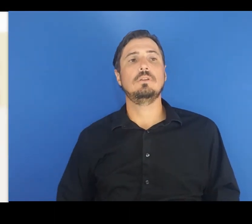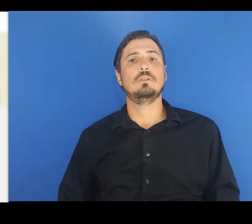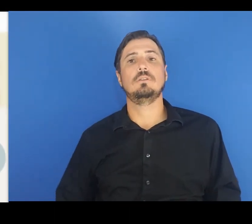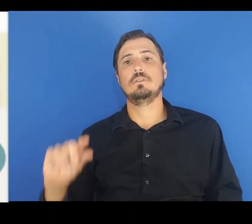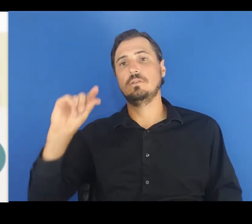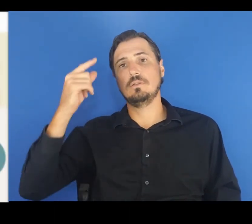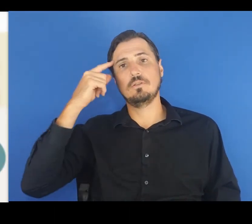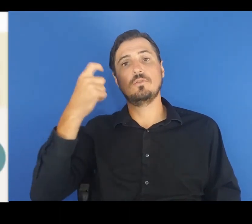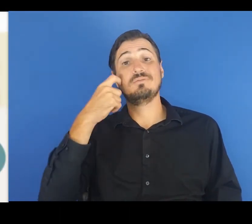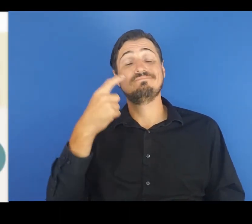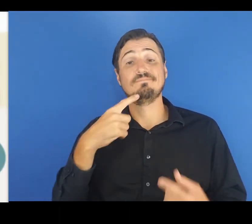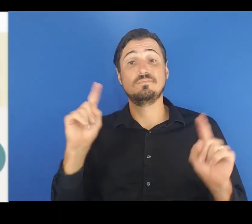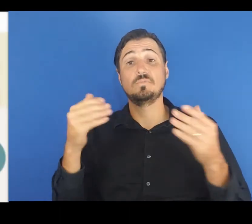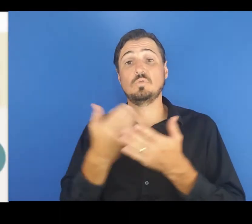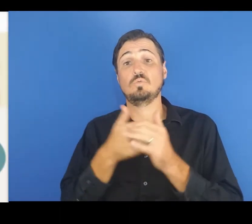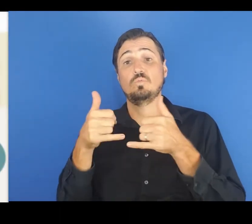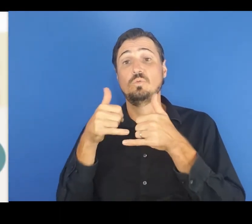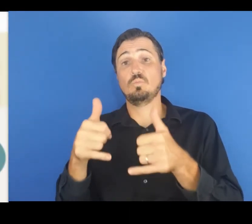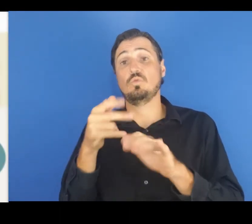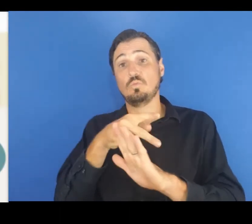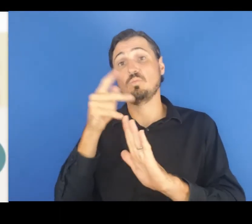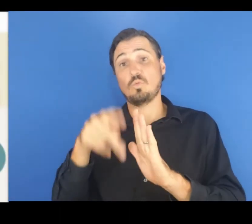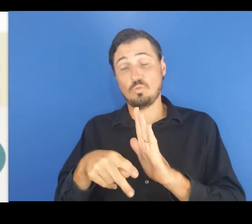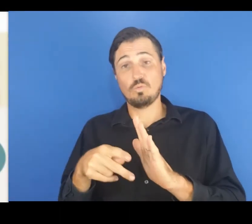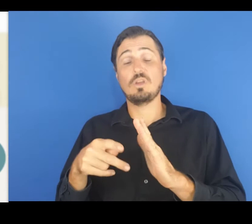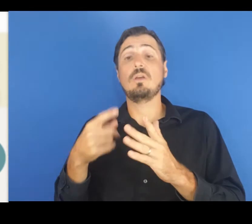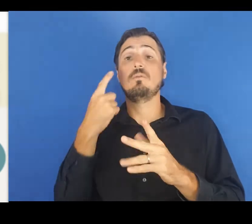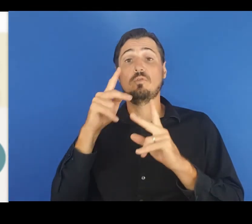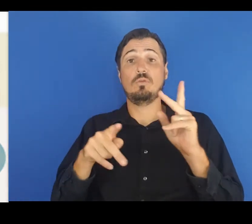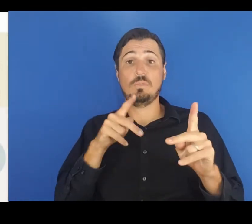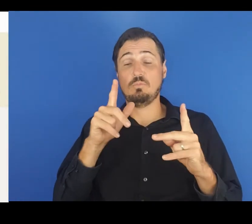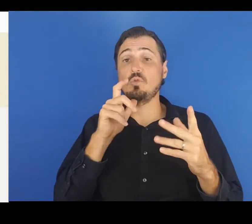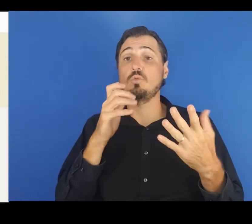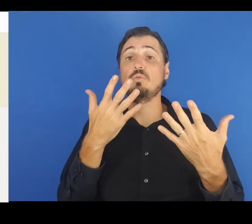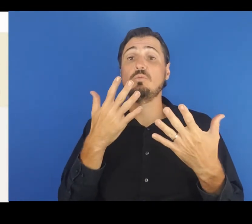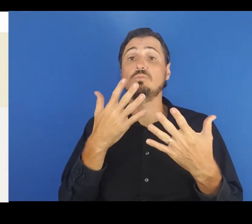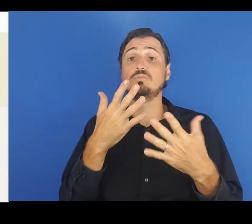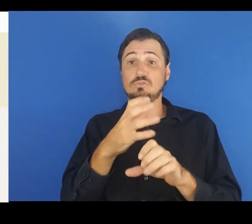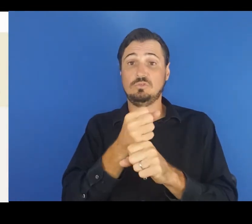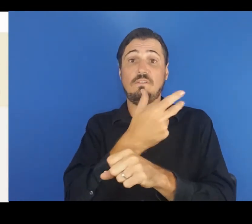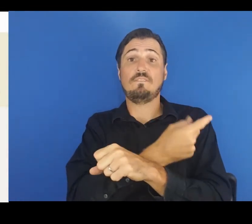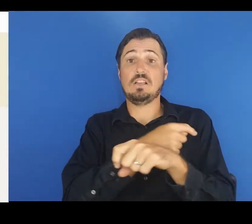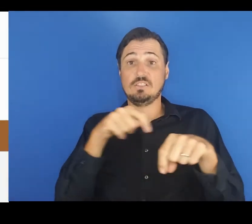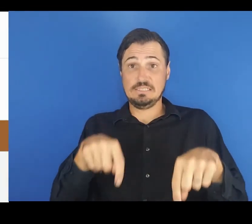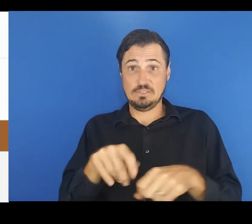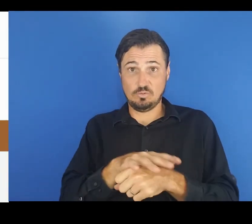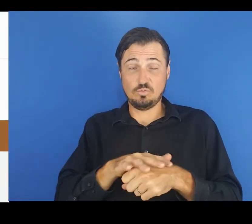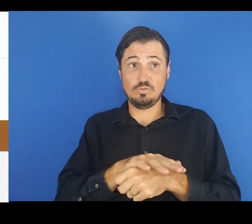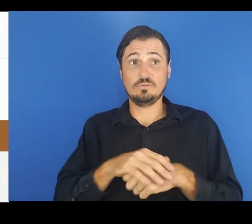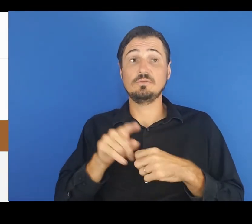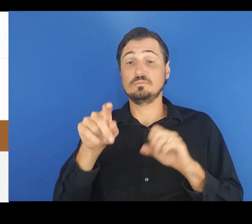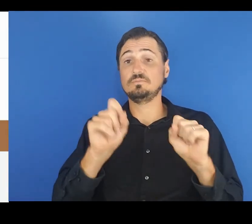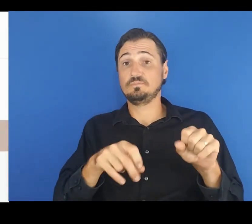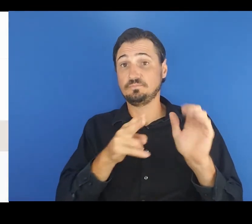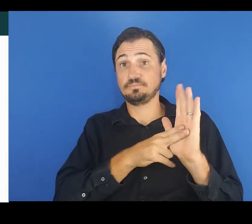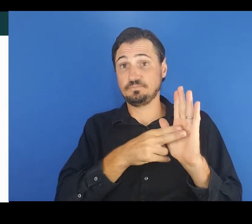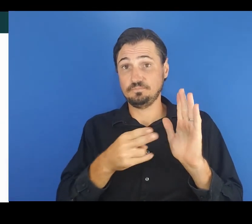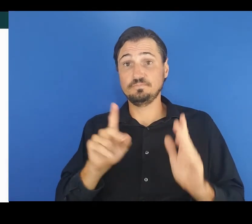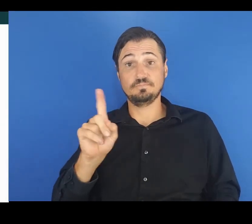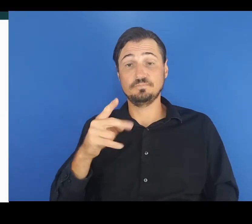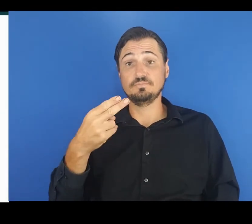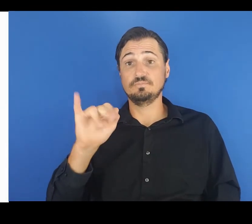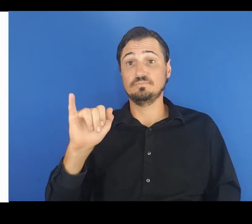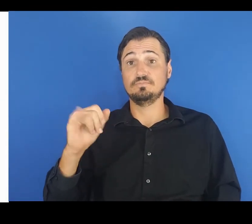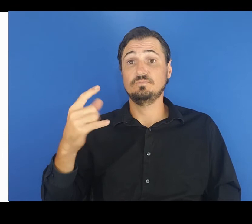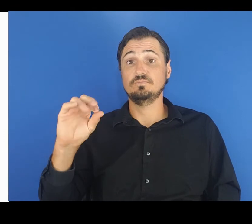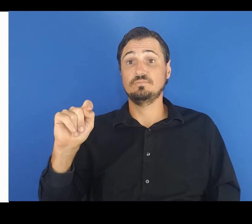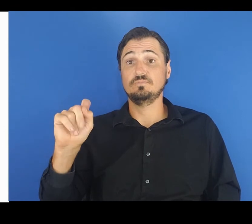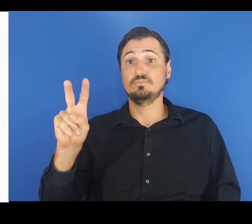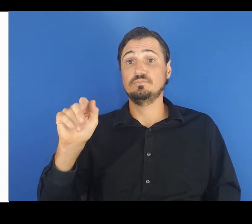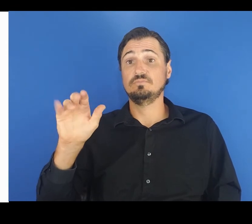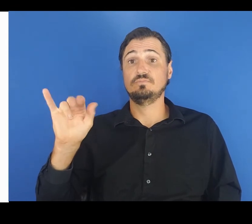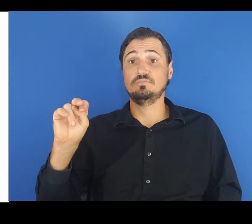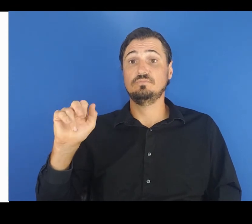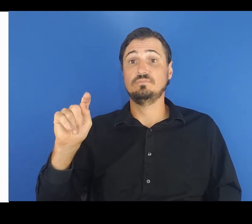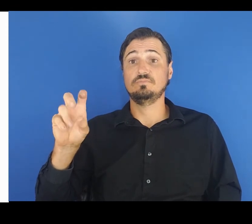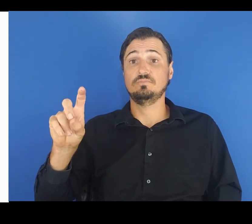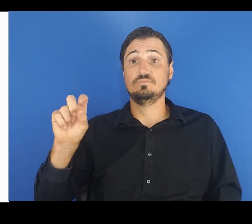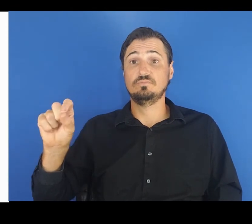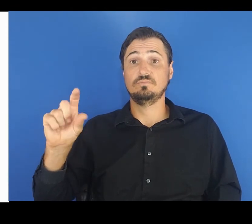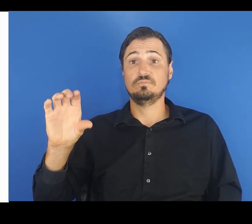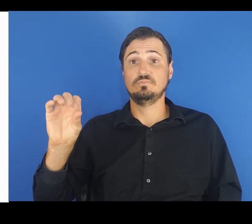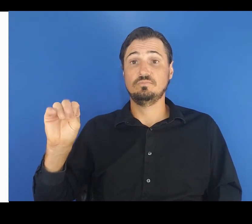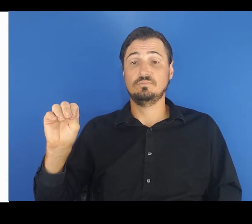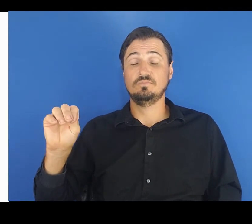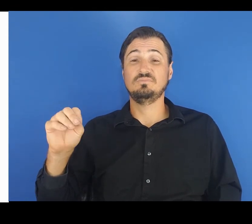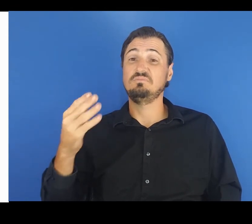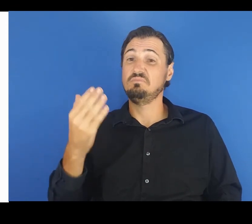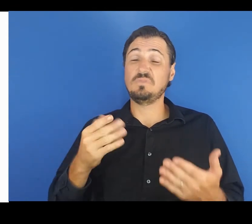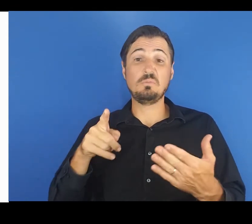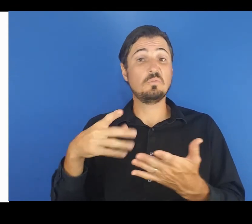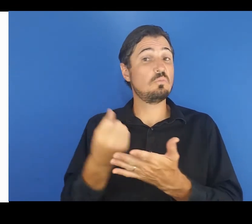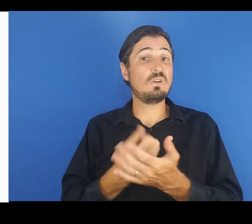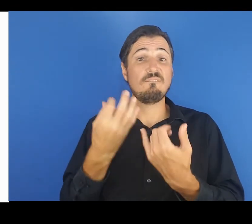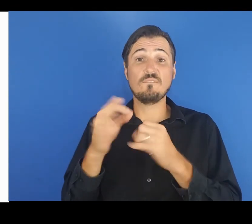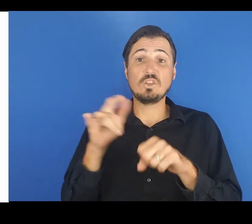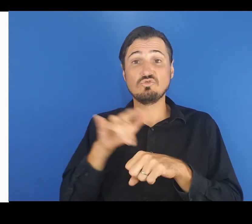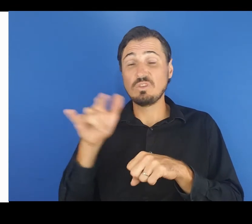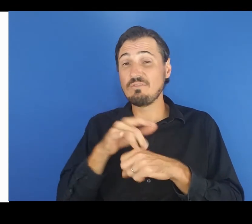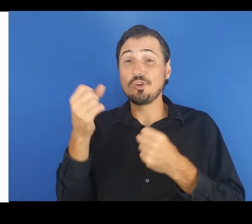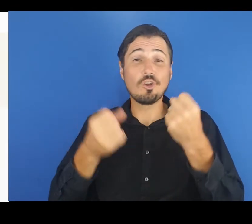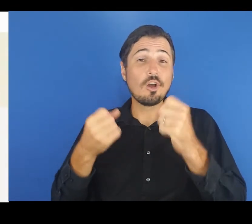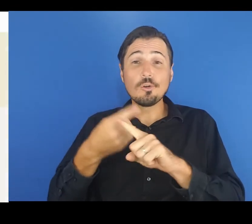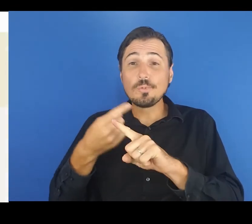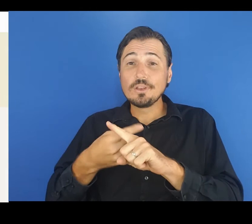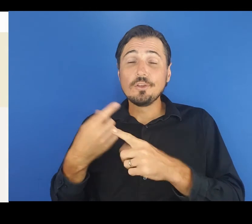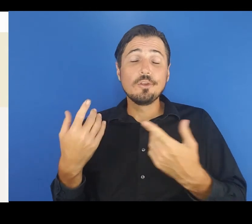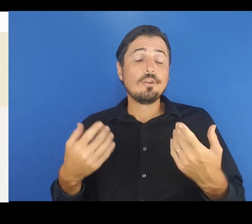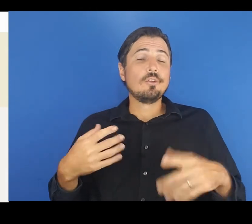The governor has announced a new rewards program, with prizes, for people who are vaccinated locally. You can sign up at HIgotvaccinated.com. Prizes include free travel, car leases, restaurant